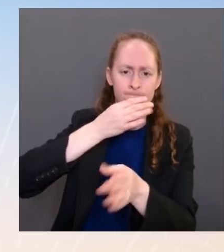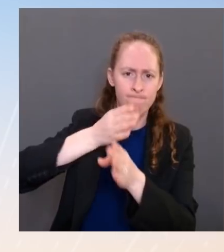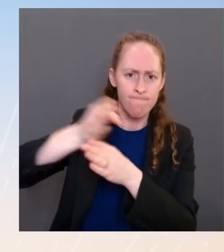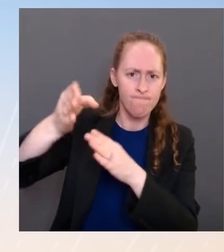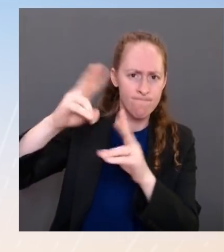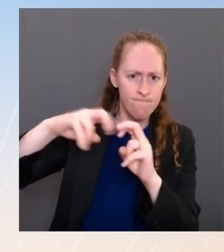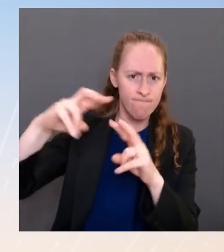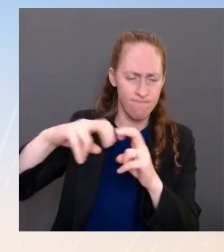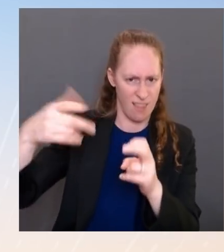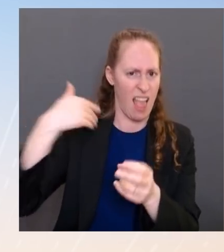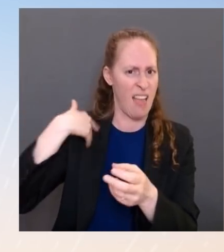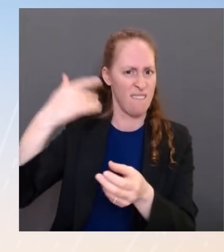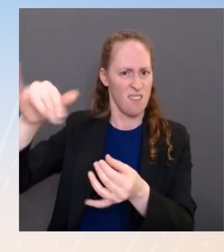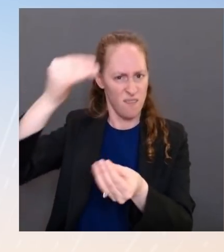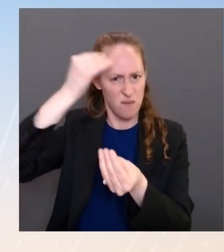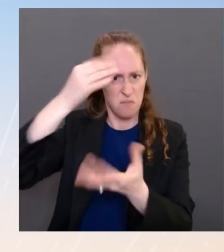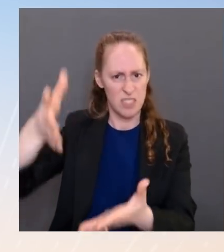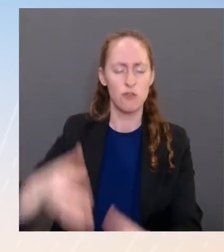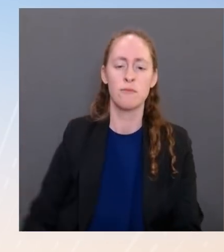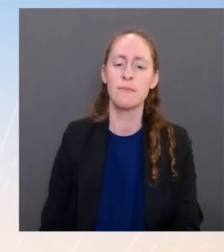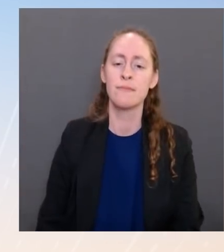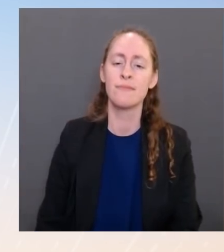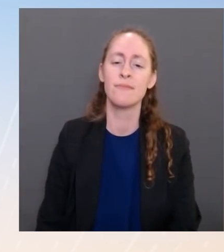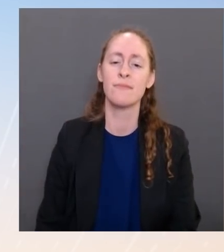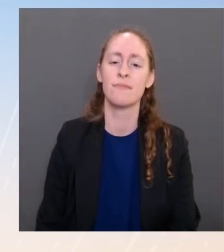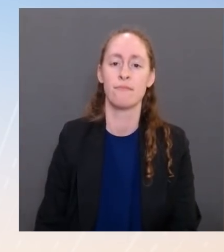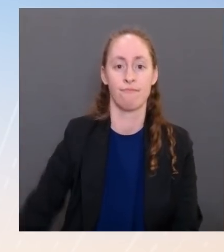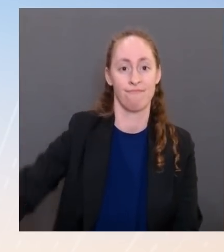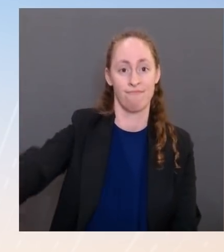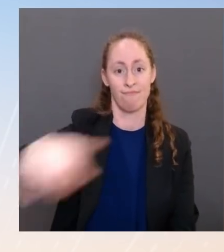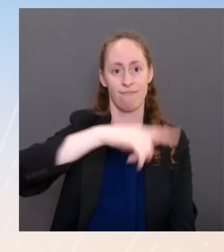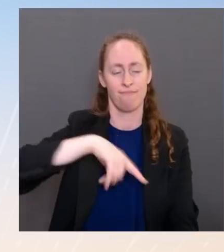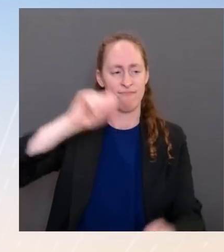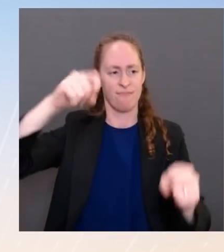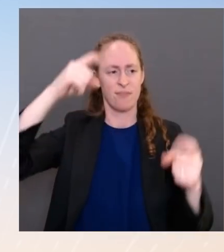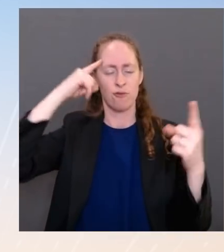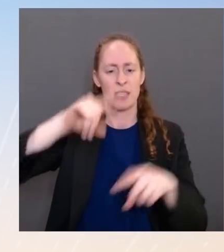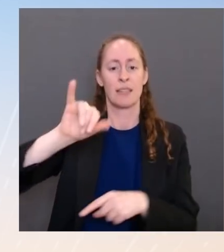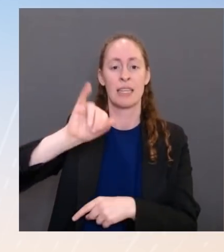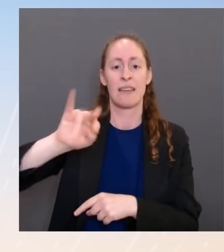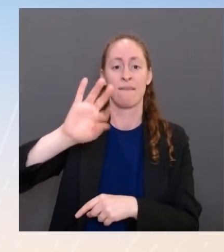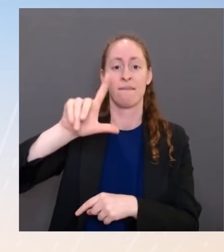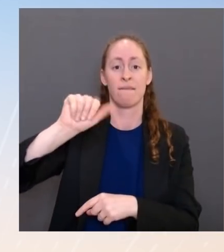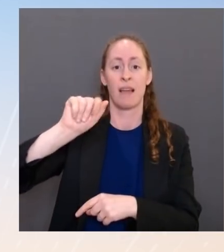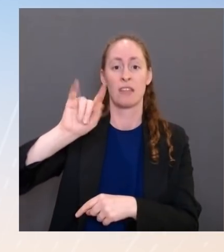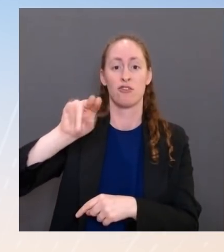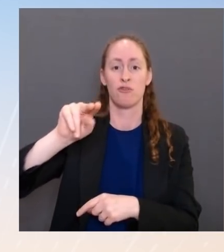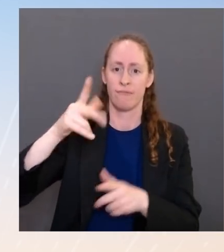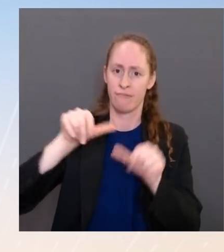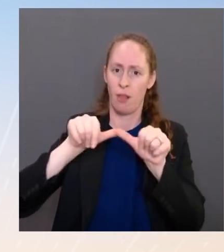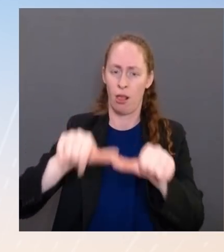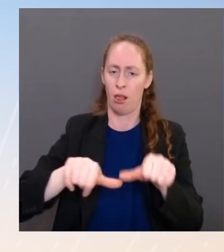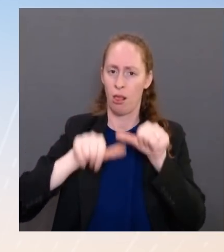We all agree it's an issue. What our plan is and what the President's plan is to address costs and bring down costs is what he outlined this morning.